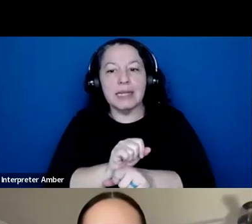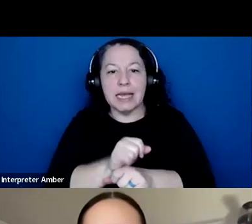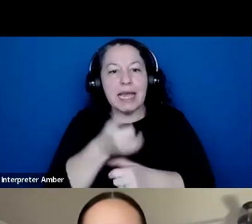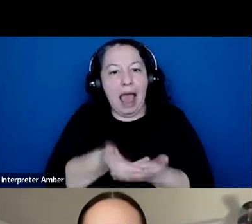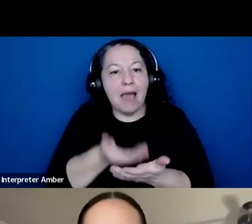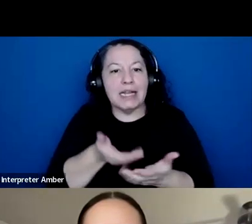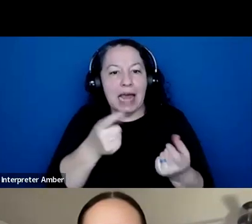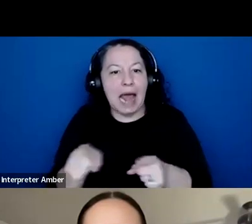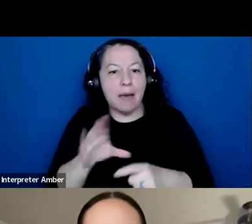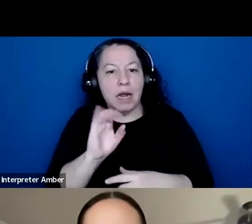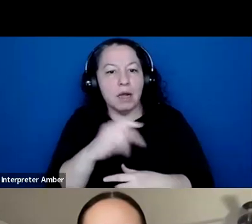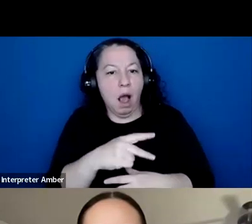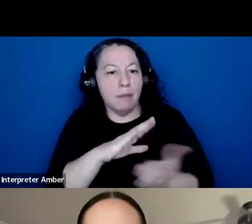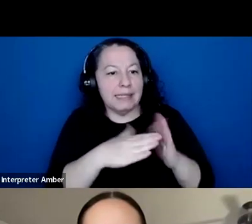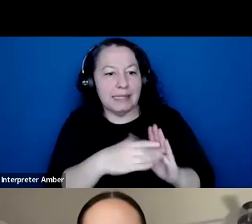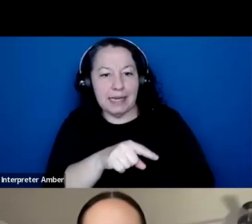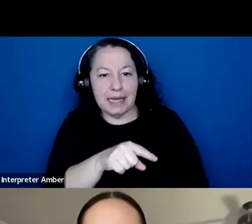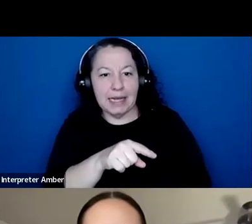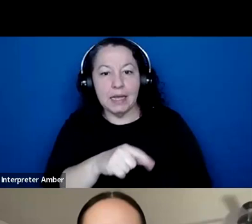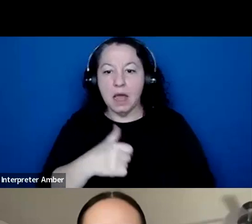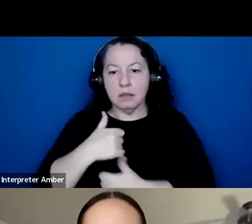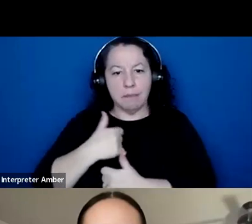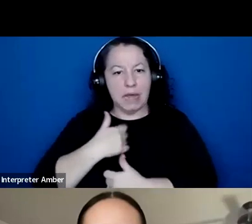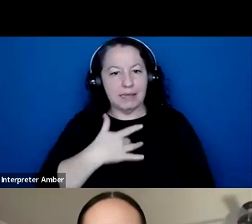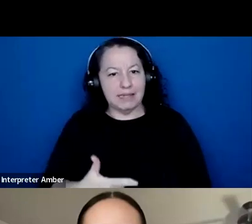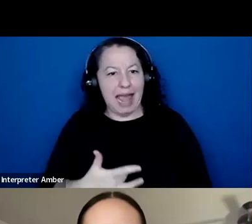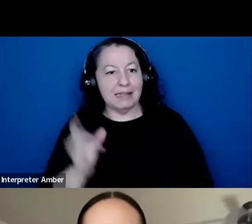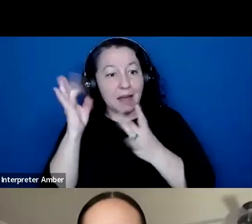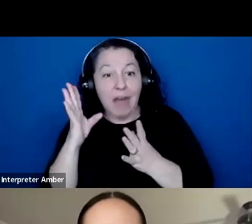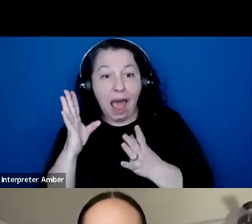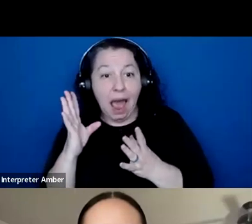The militarization of, and the violence towards activists.